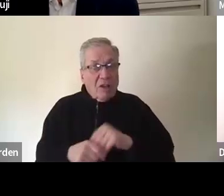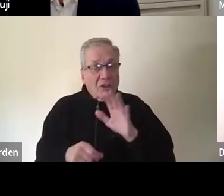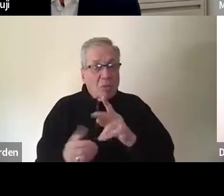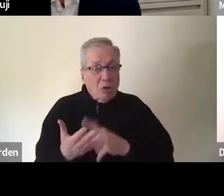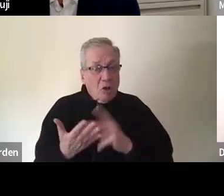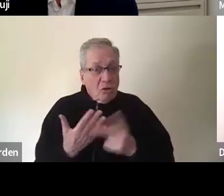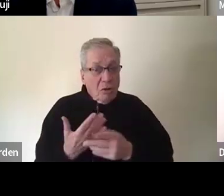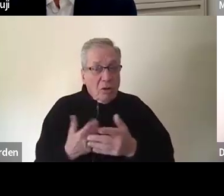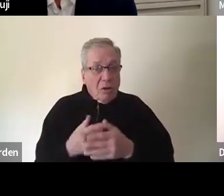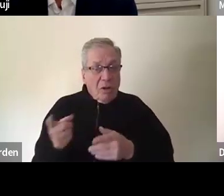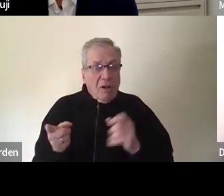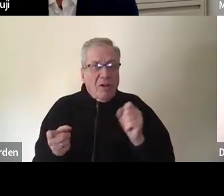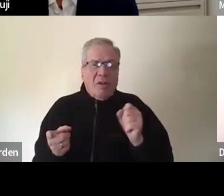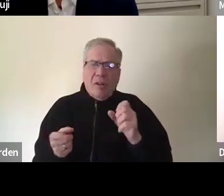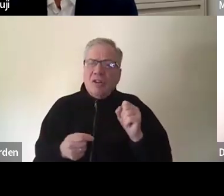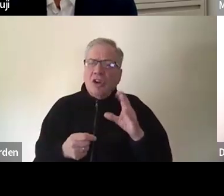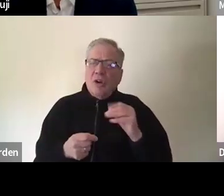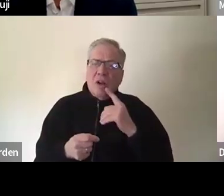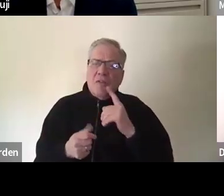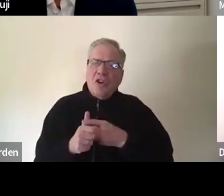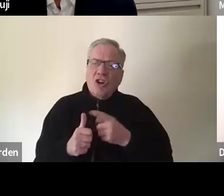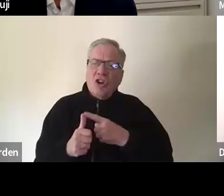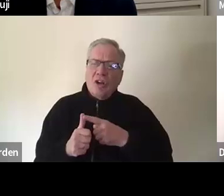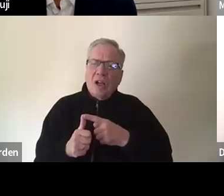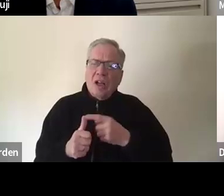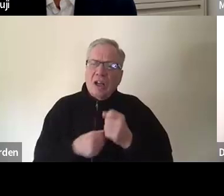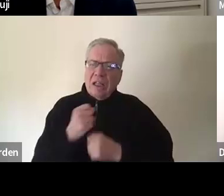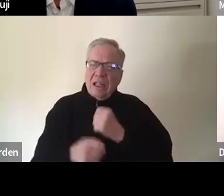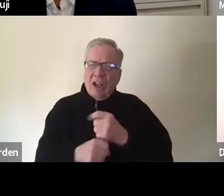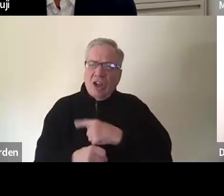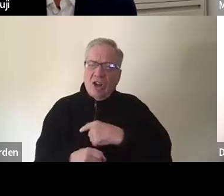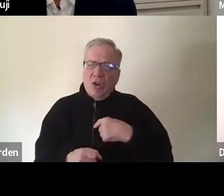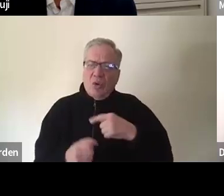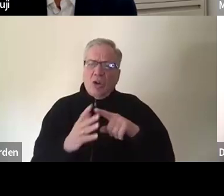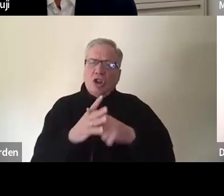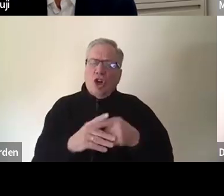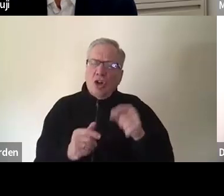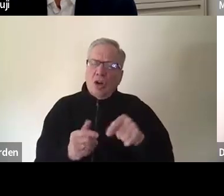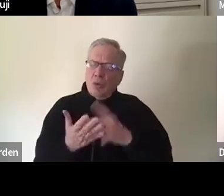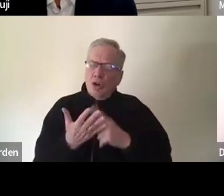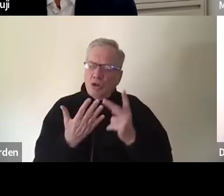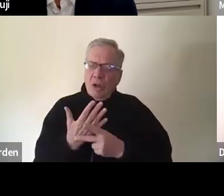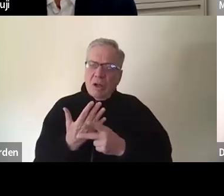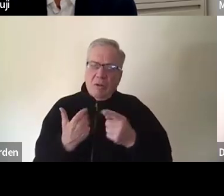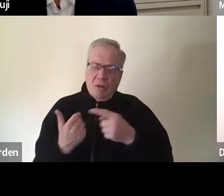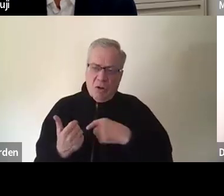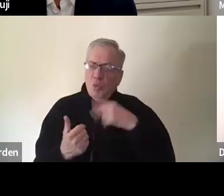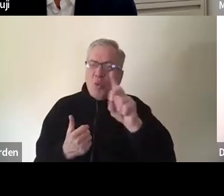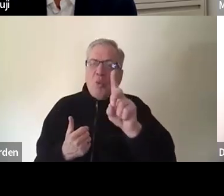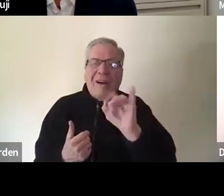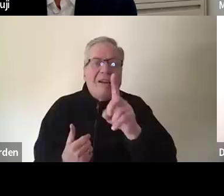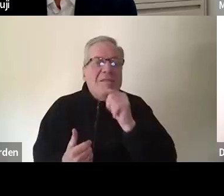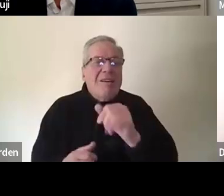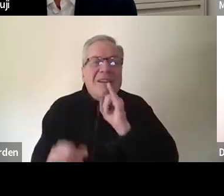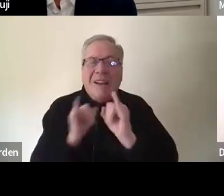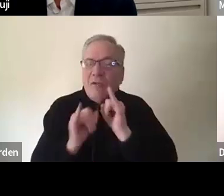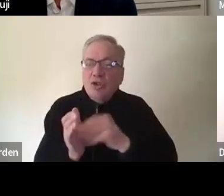Sure. The first year we have the STARS program. We did not interview the students,